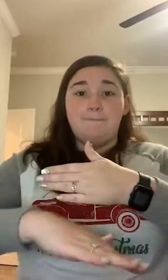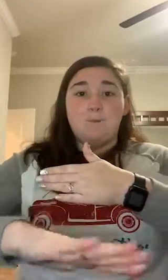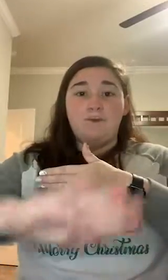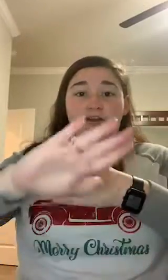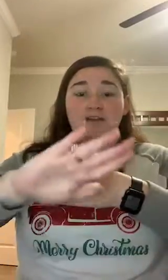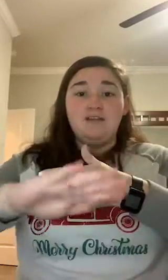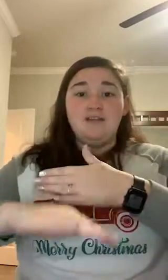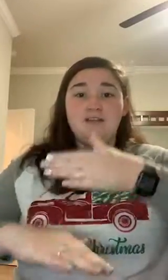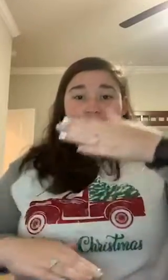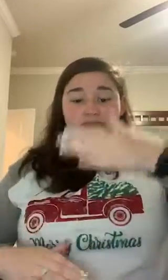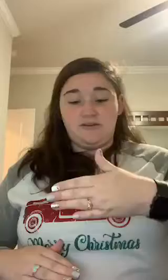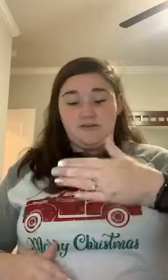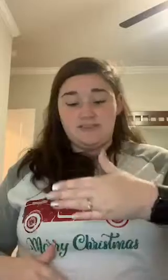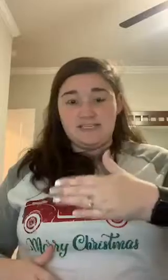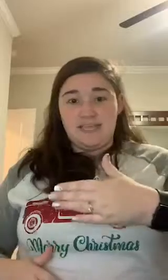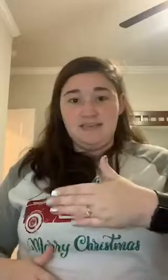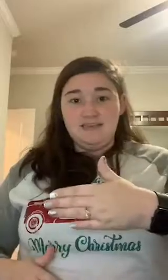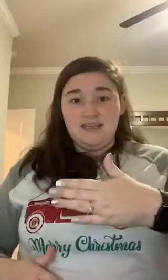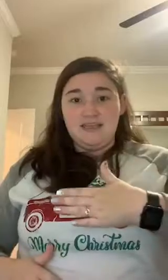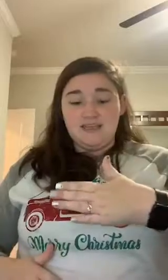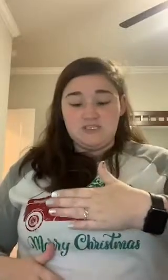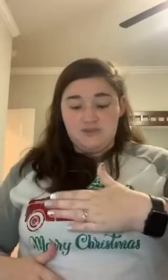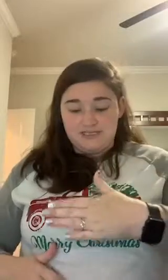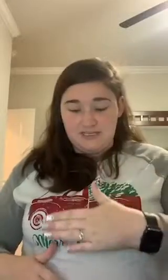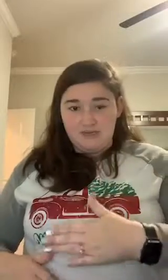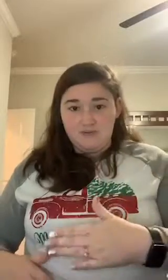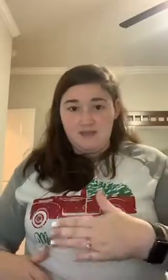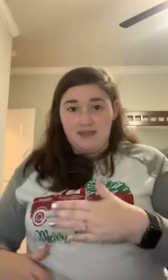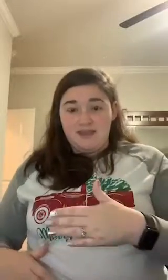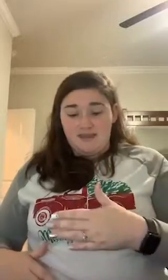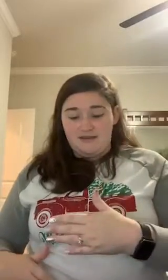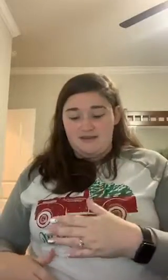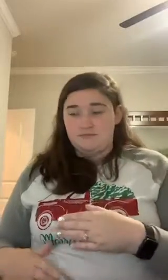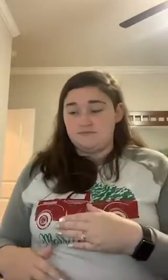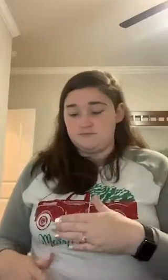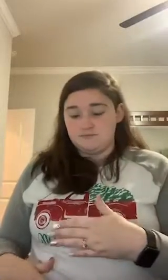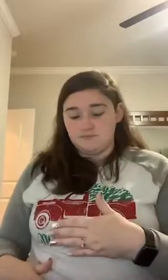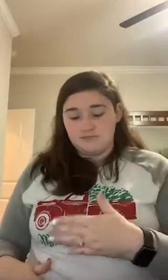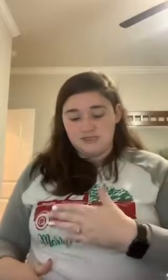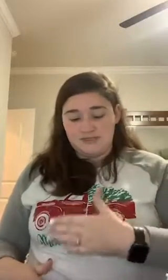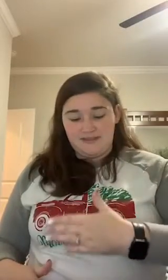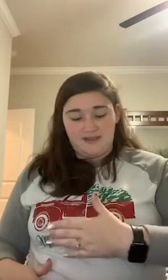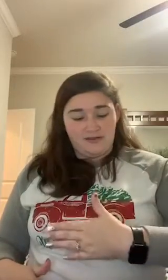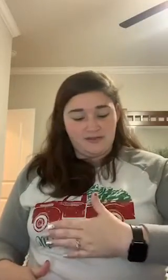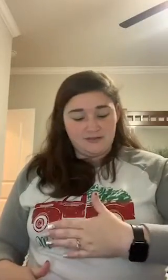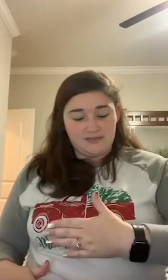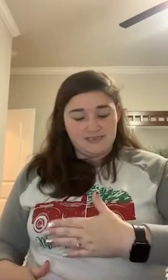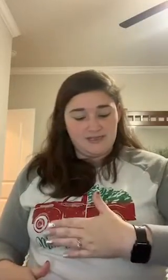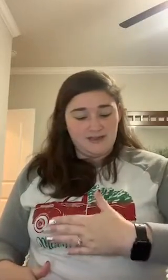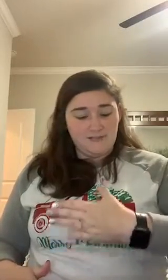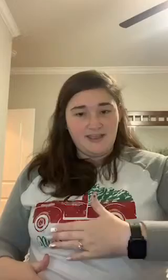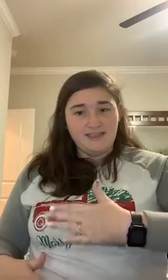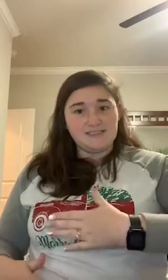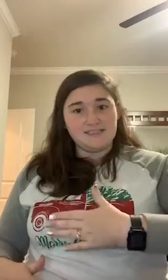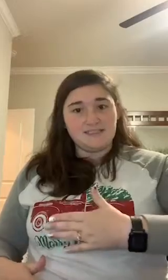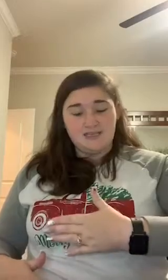born: so this hand is facing you, um trying to think how it looks when i stand up. i guess it's